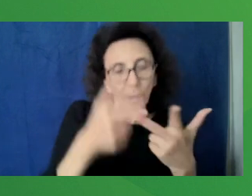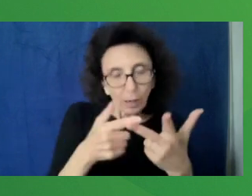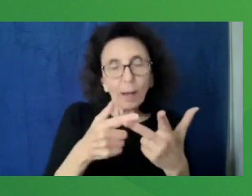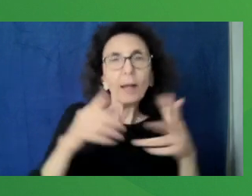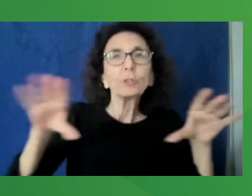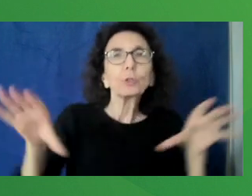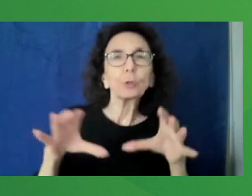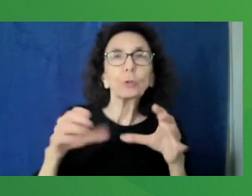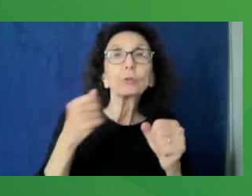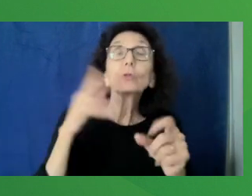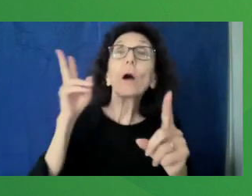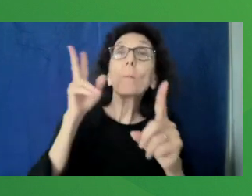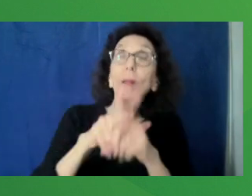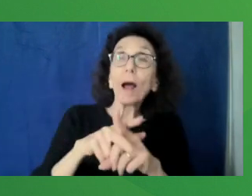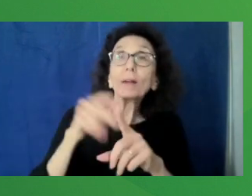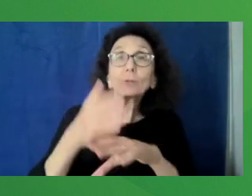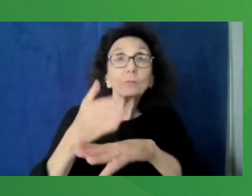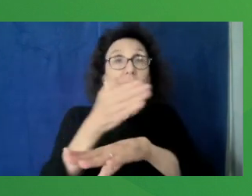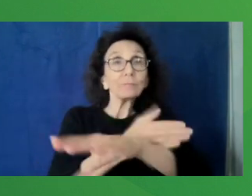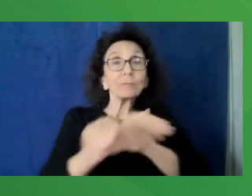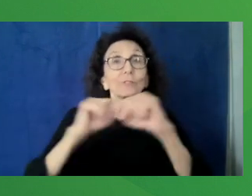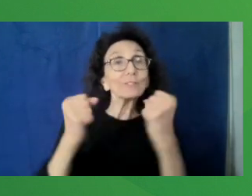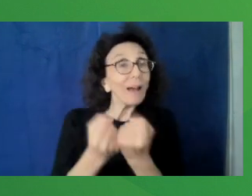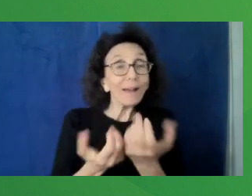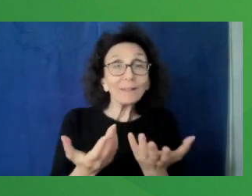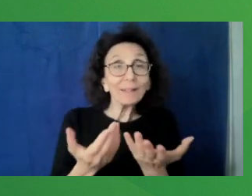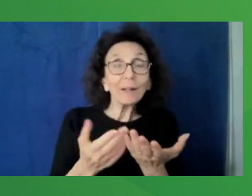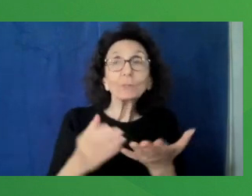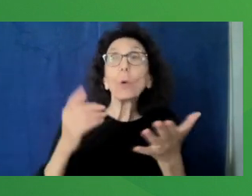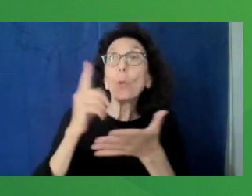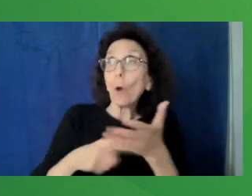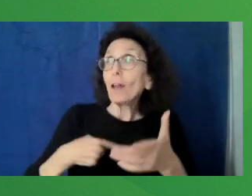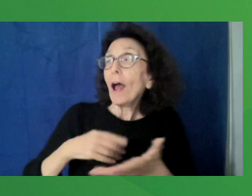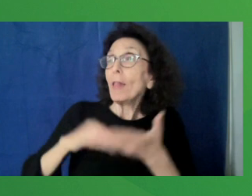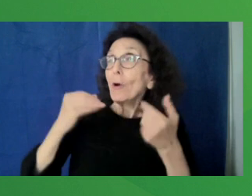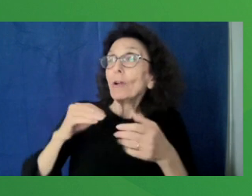put their learning into action, and to really reflect on what they've learned.